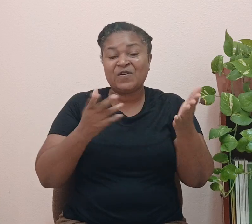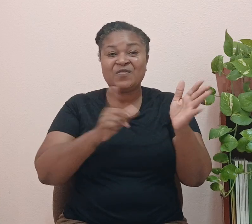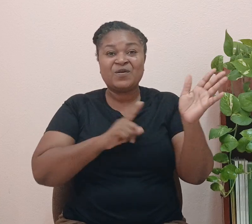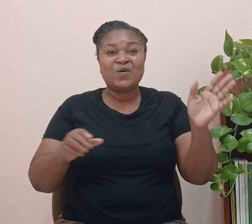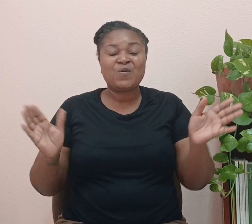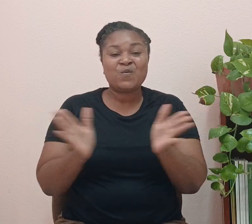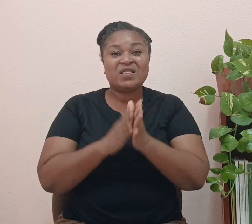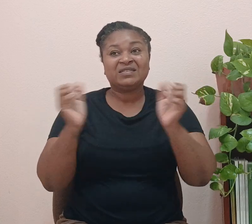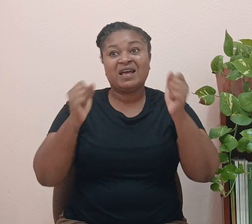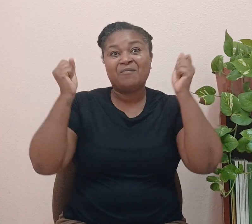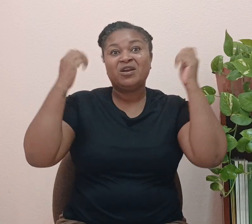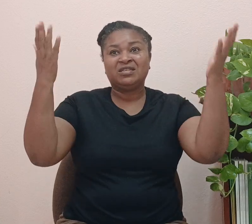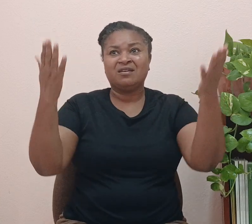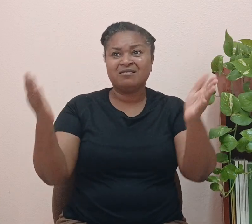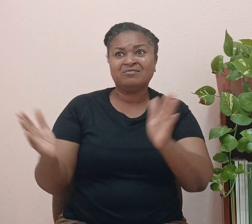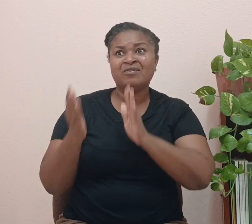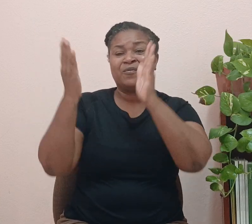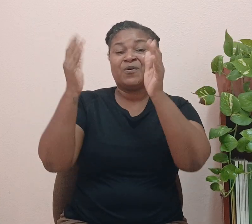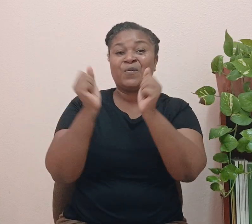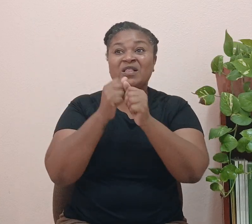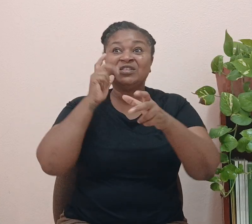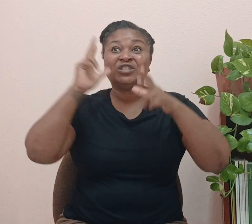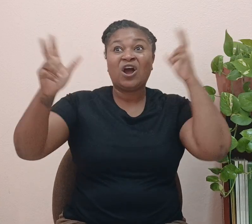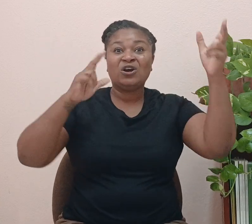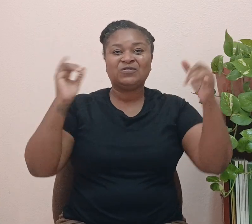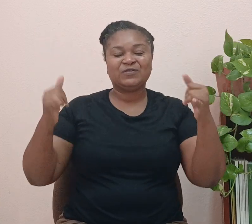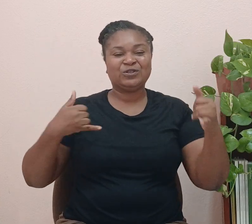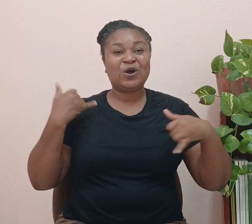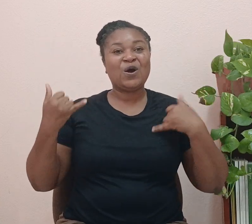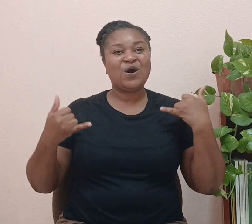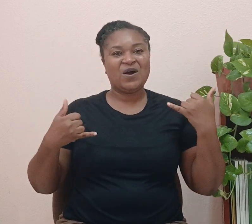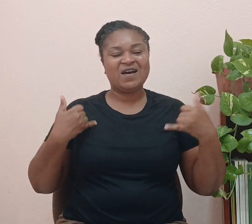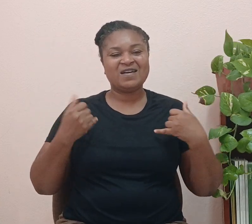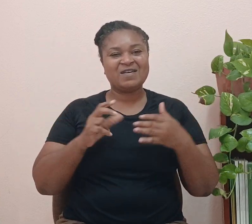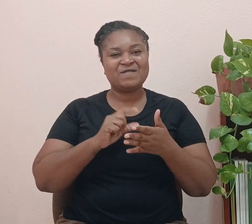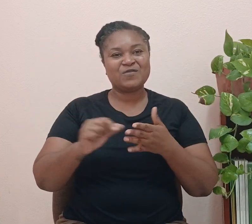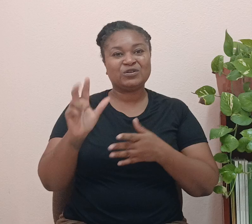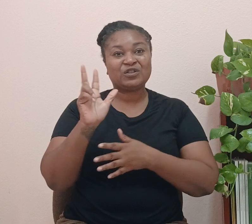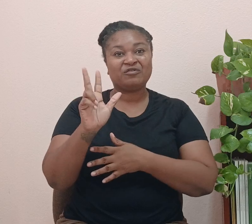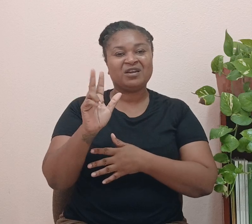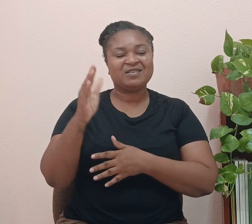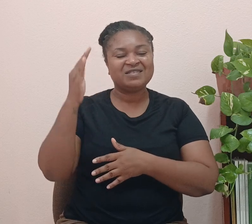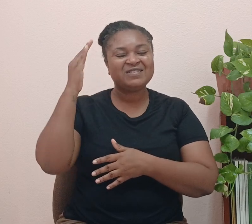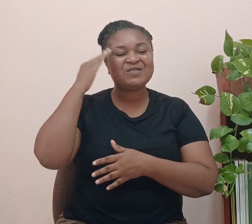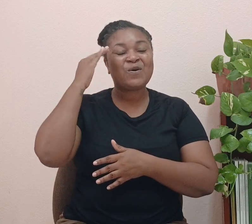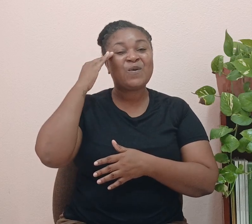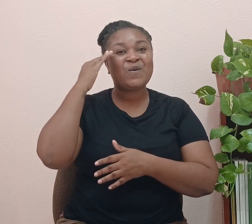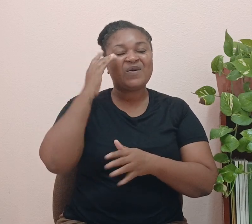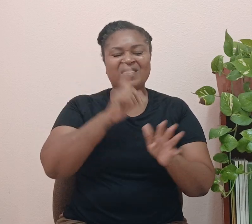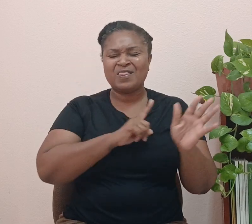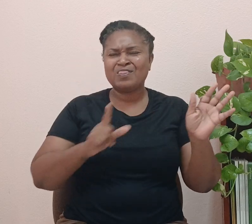Come before him with shouts of joy! 3 Know that the LORD is God—